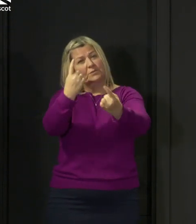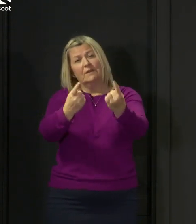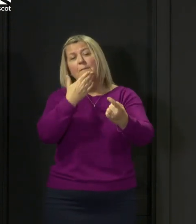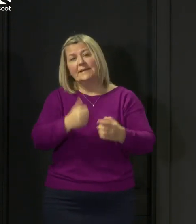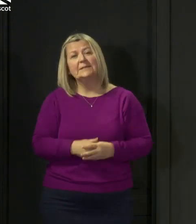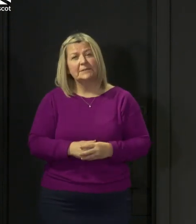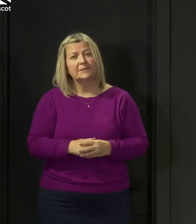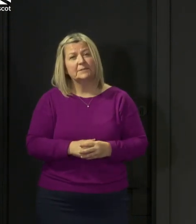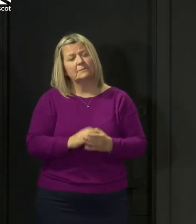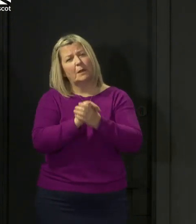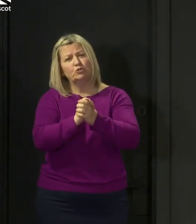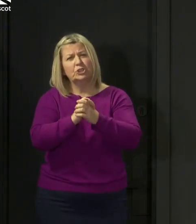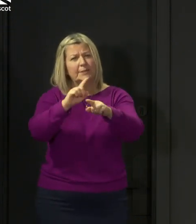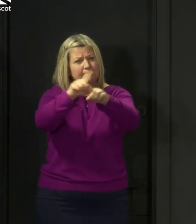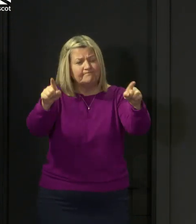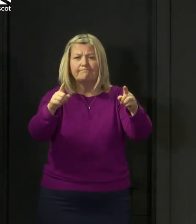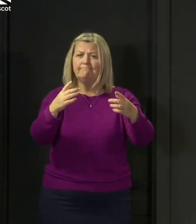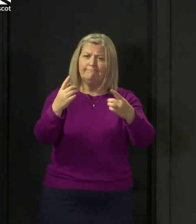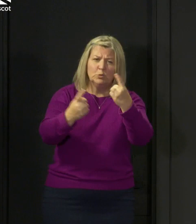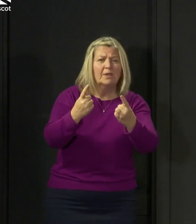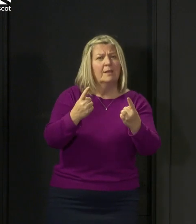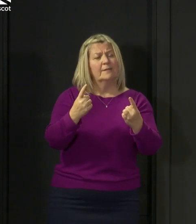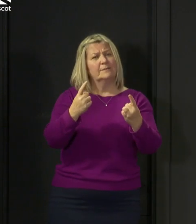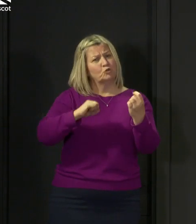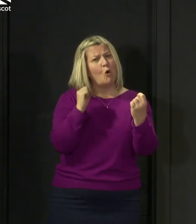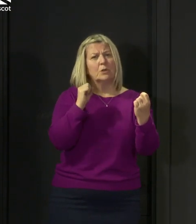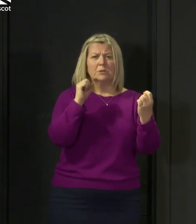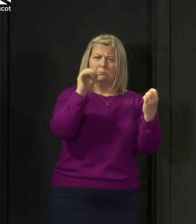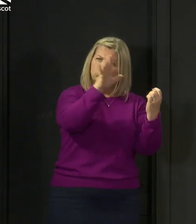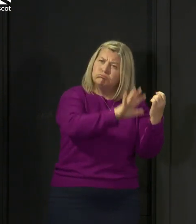I really do appreciate the way in which people across Scotland have listened to the advice